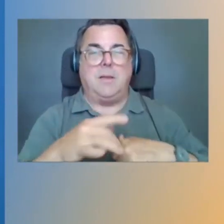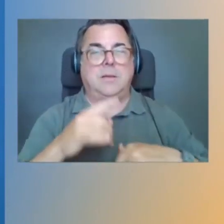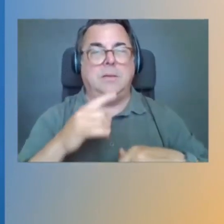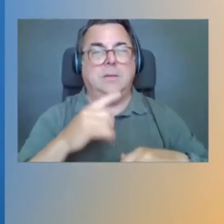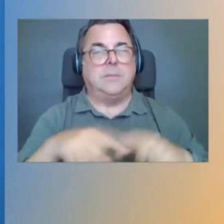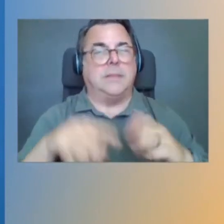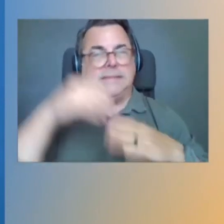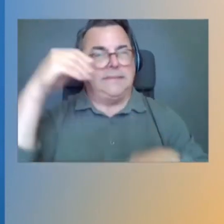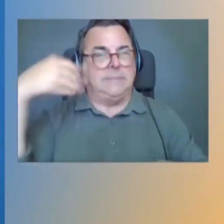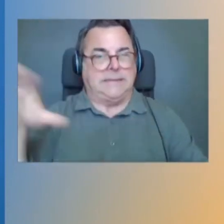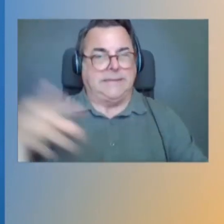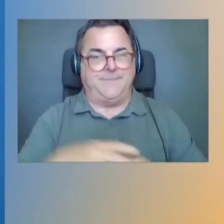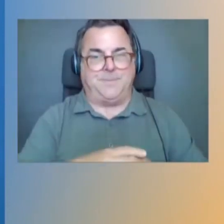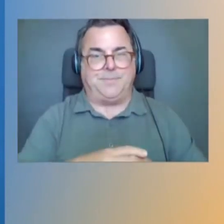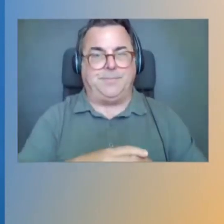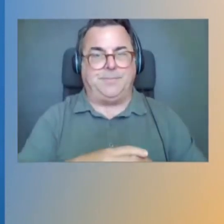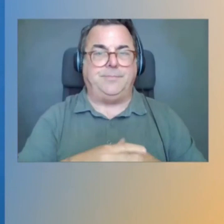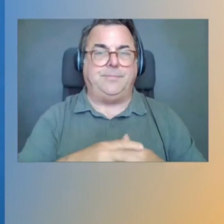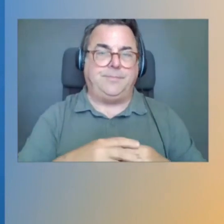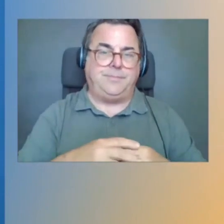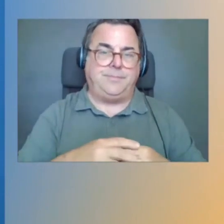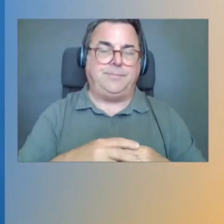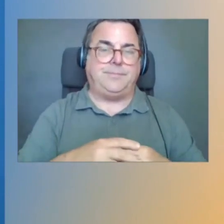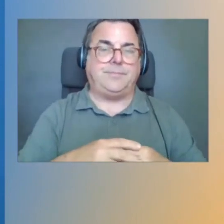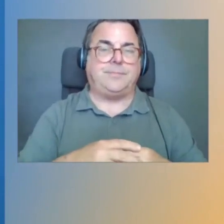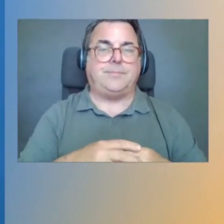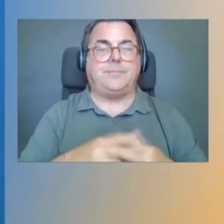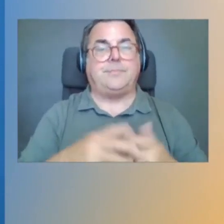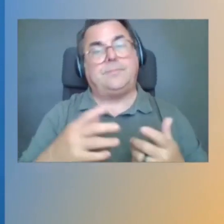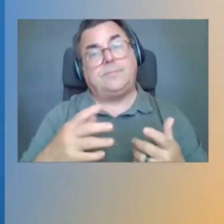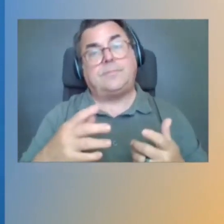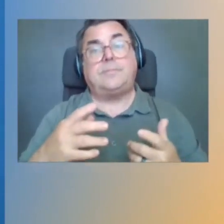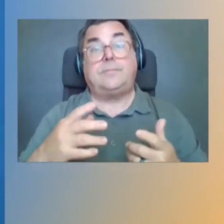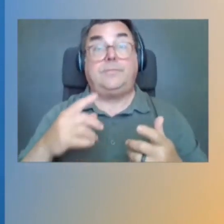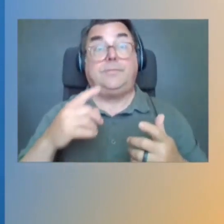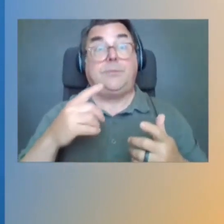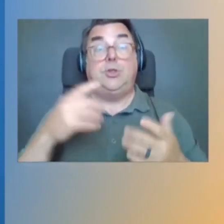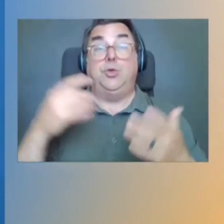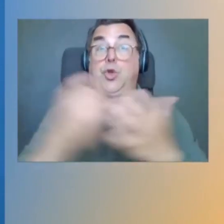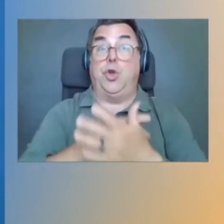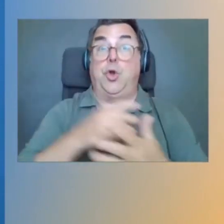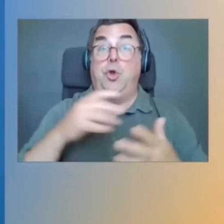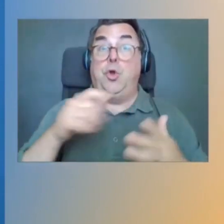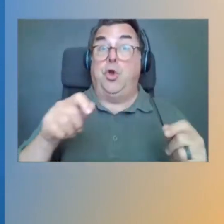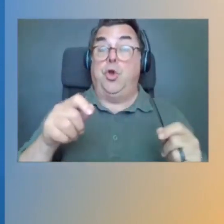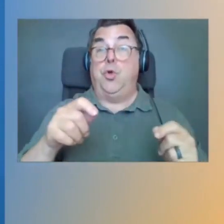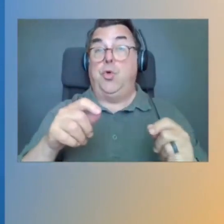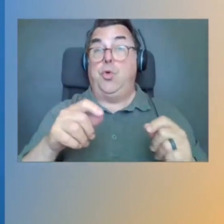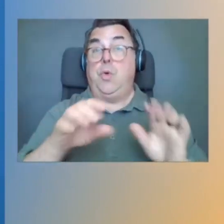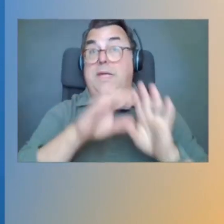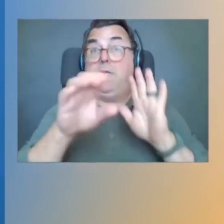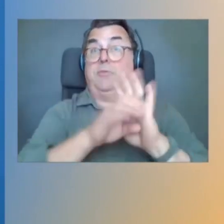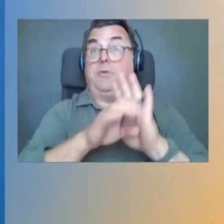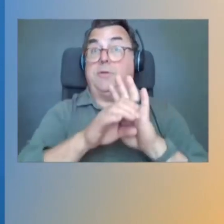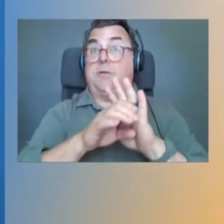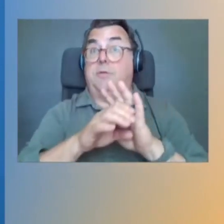ridiculous cost on-prem, so we are going to bring those features to cloud with the Nitro SSD, so that is one.